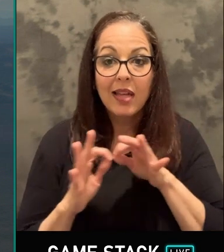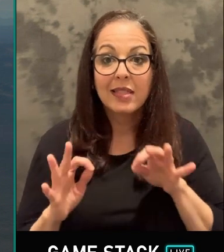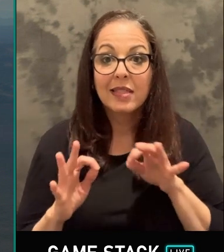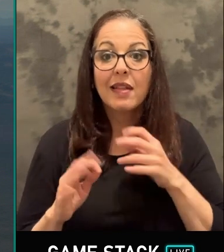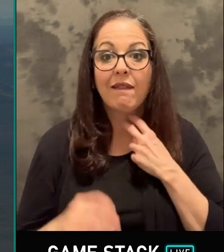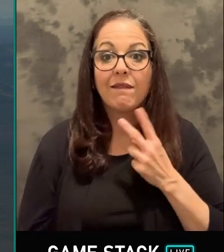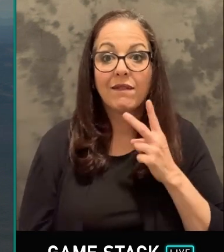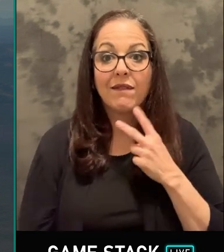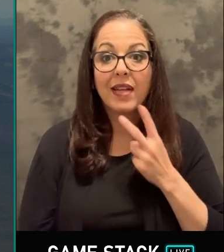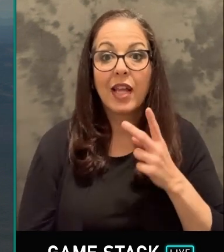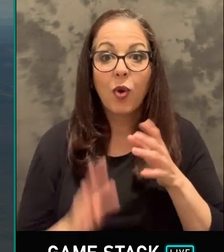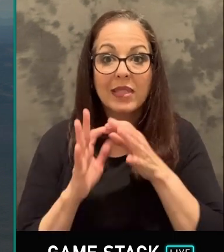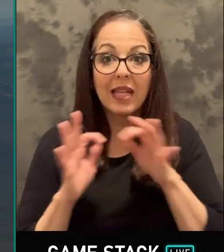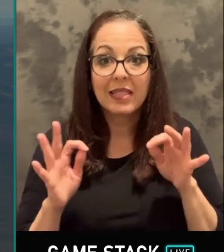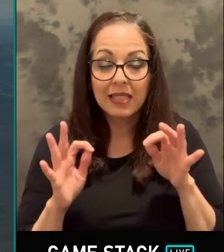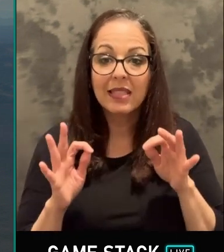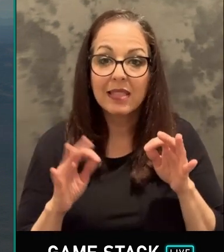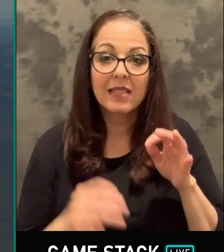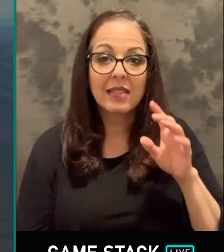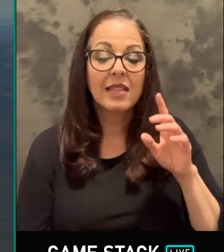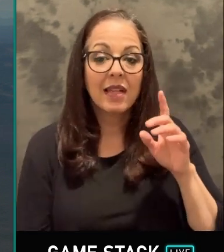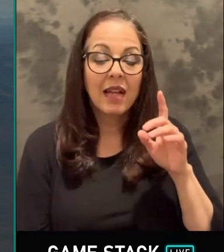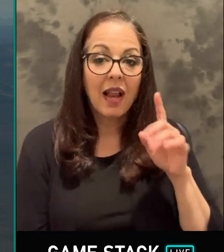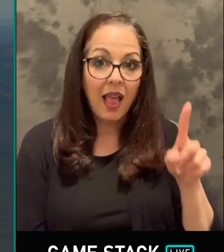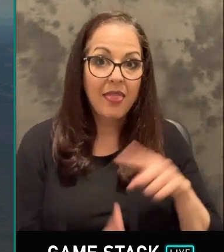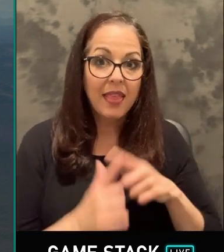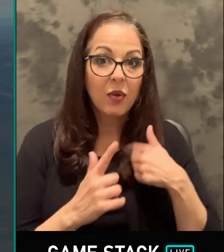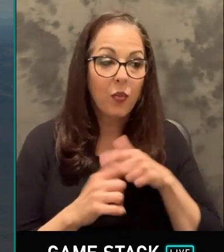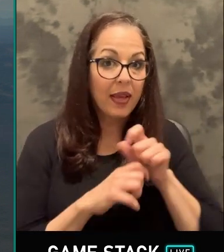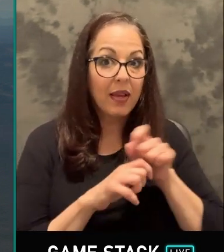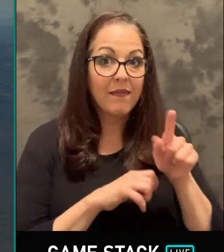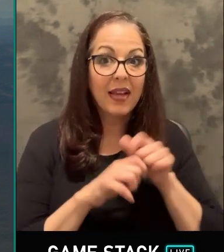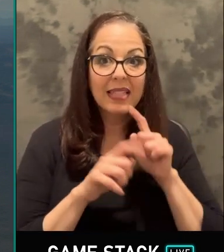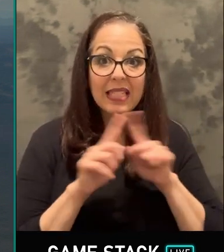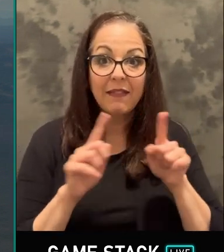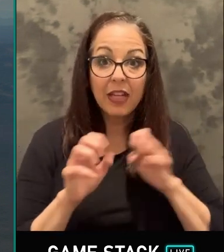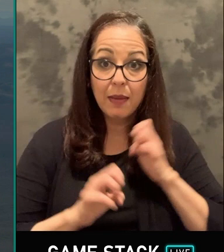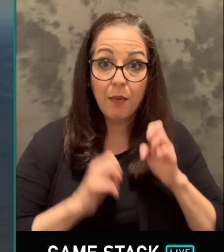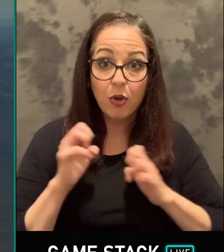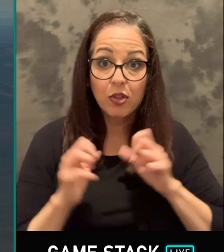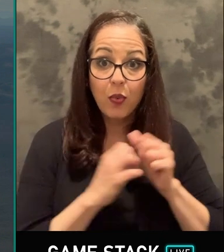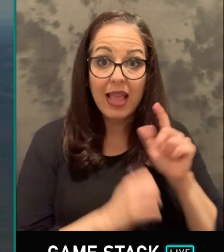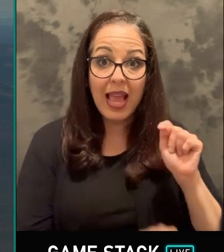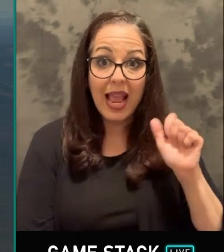we don't convey emotion, different emotions with ATC, the technology was really appropriate.